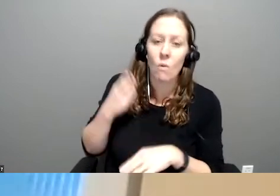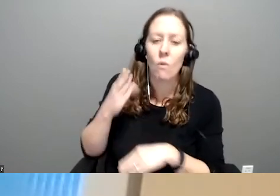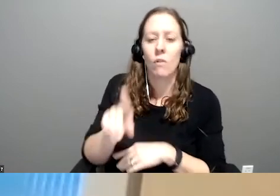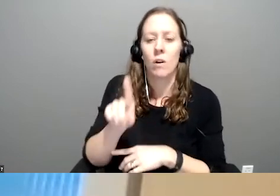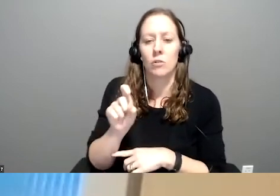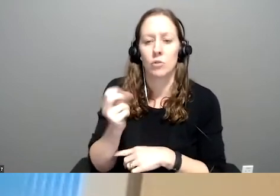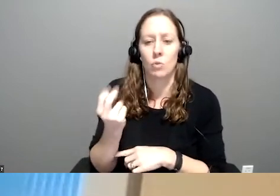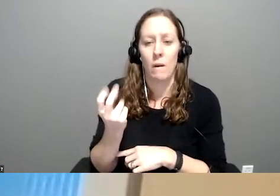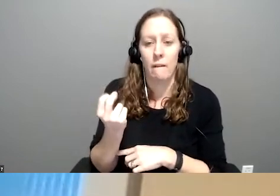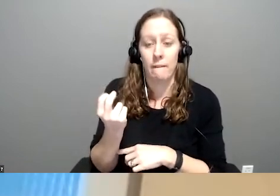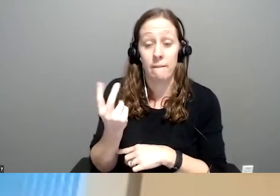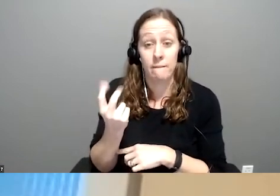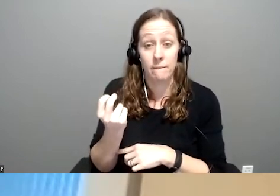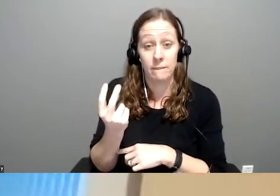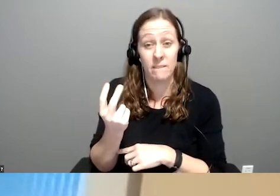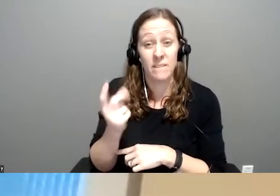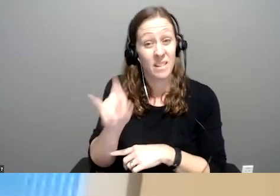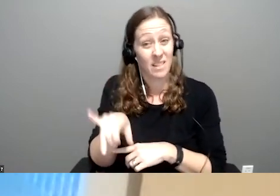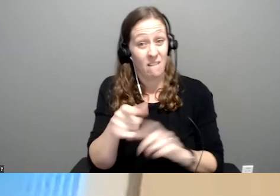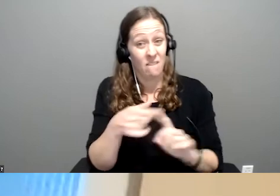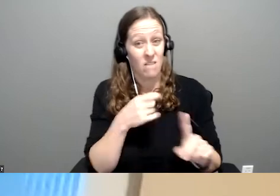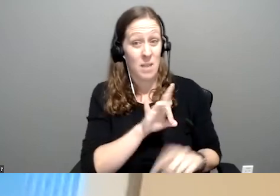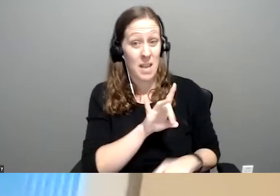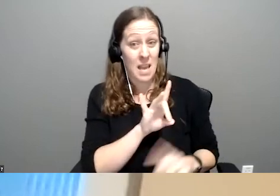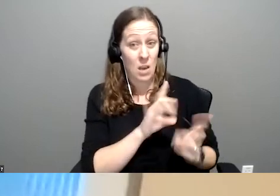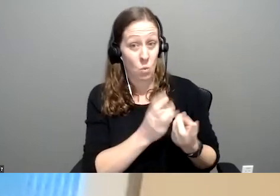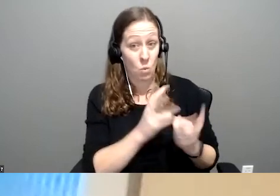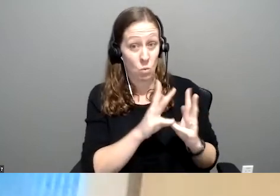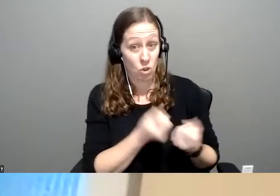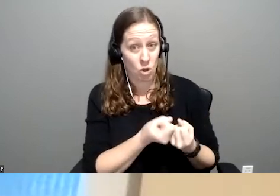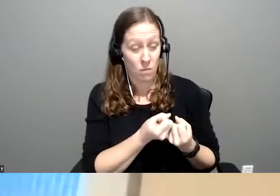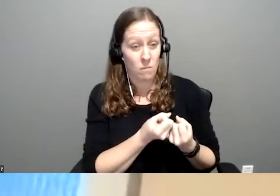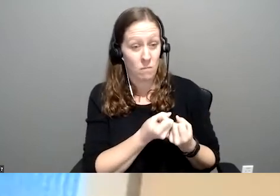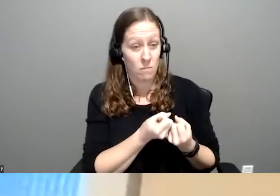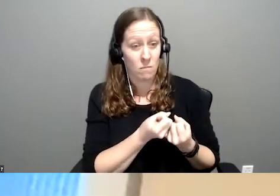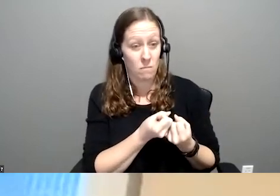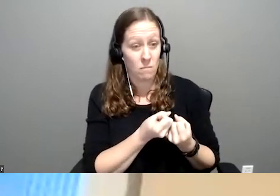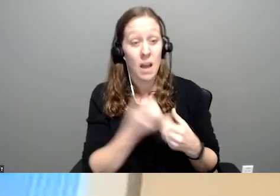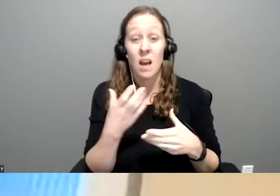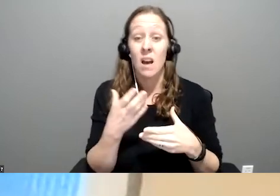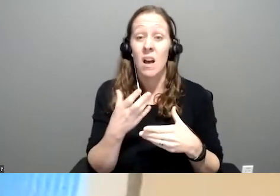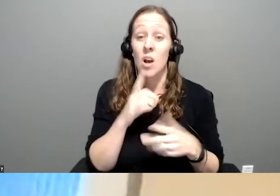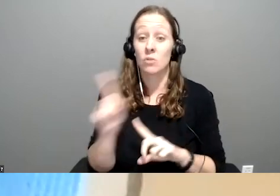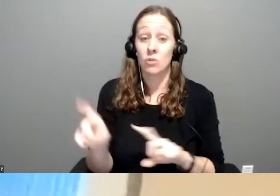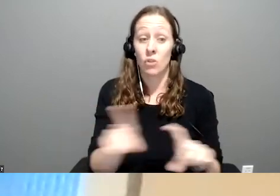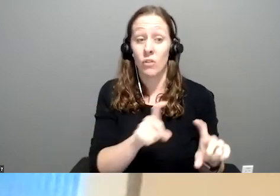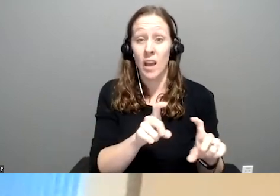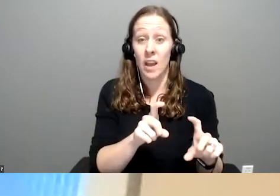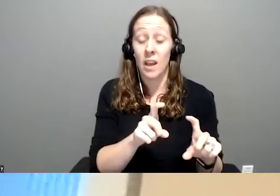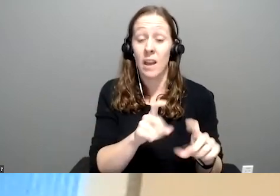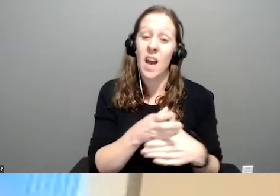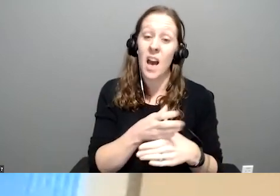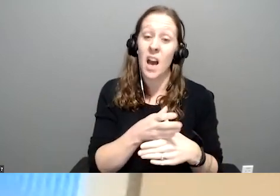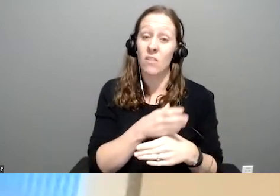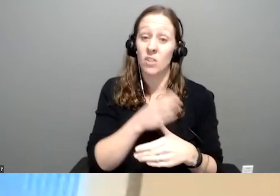from 8 workshops. And the average survey completion rate from the training was 87%.